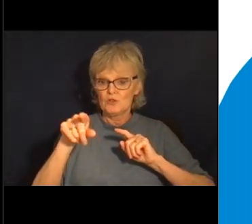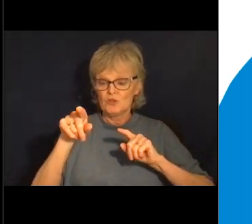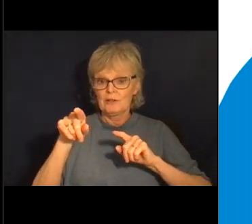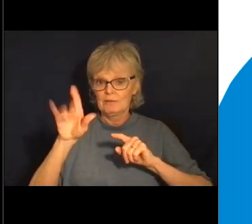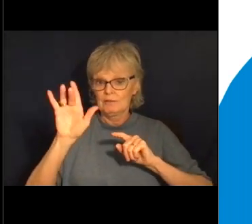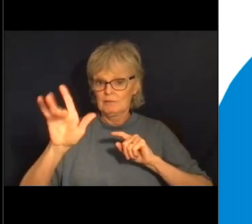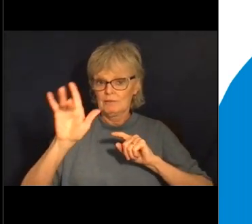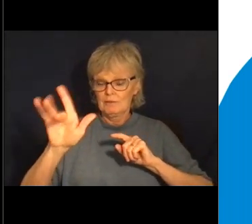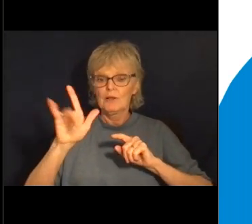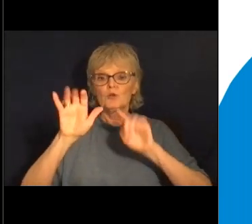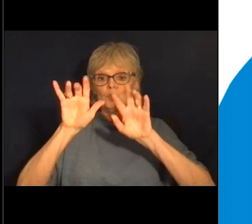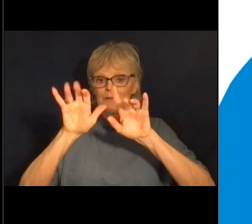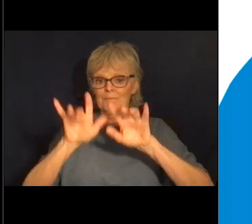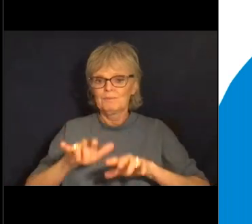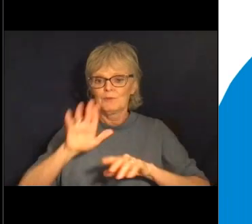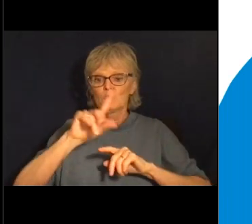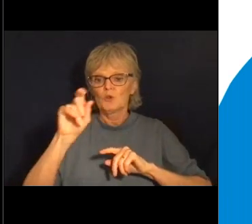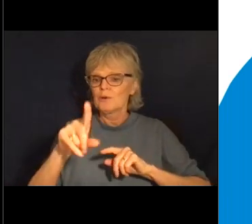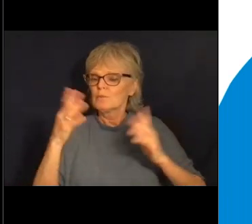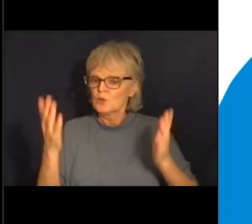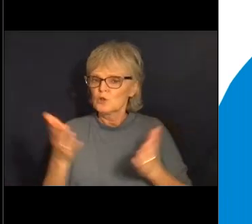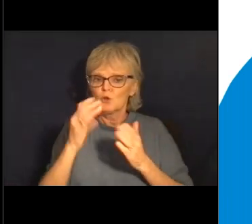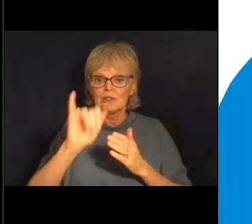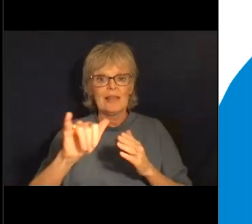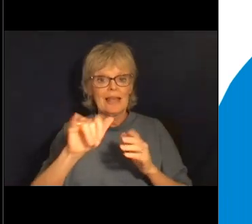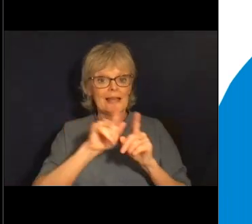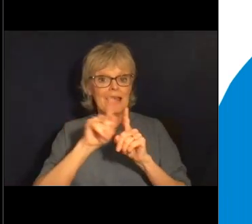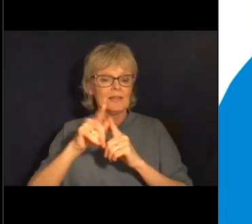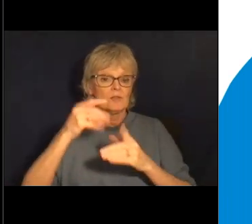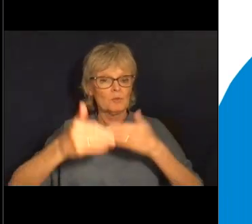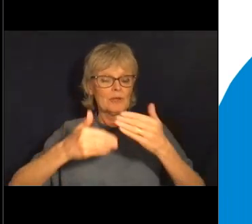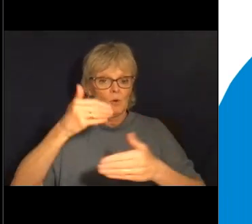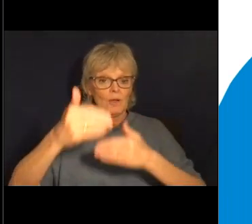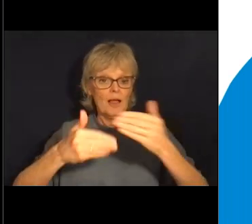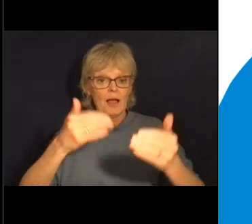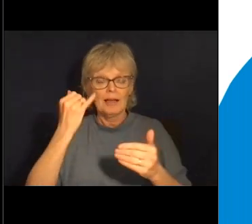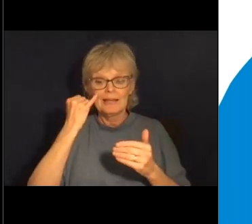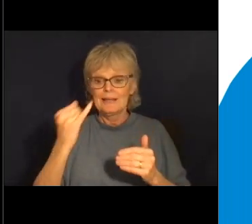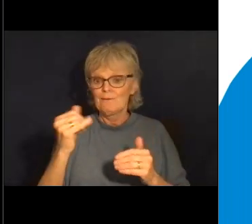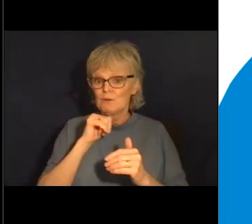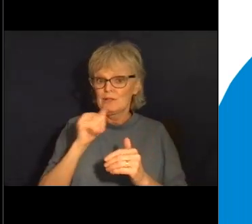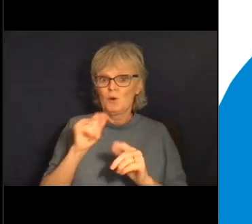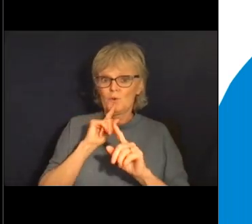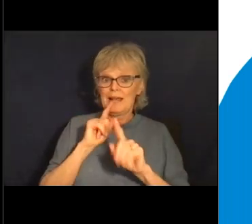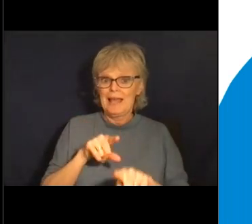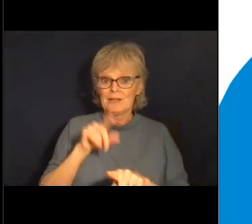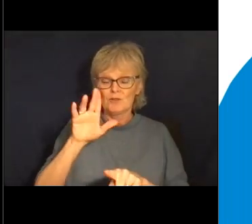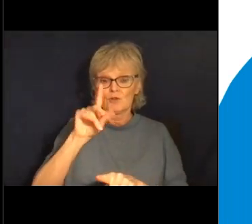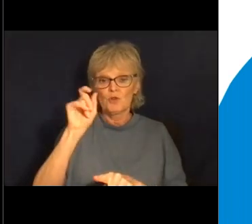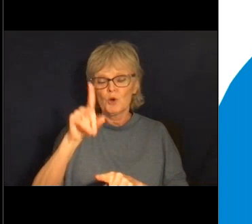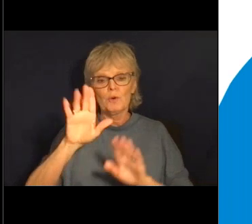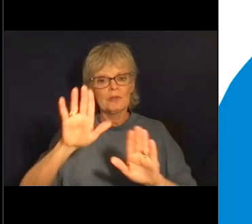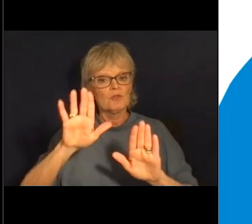and we encourage you to do that as we go along. If we don't get to your question, no worries. We will give you some resources